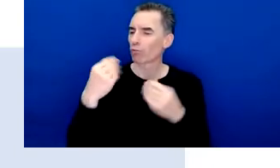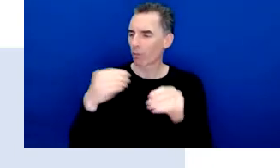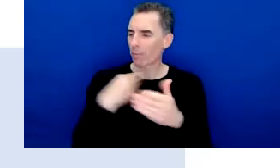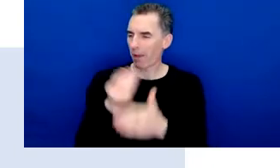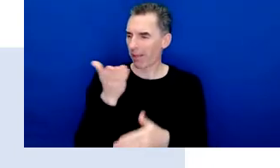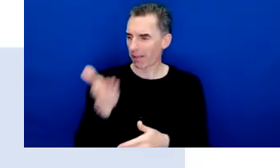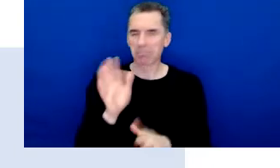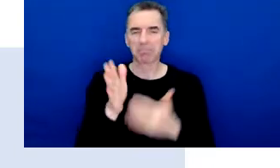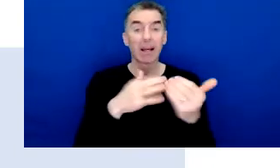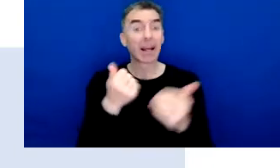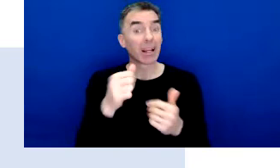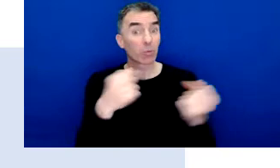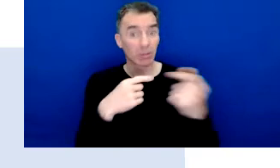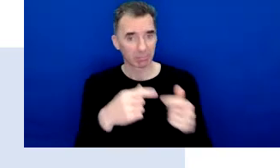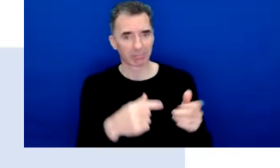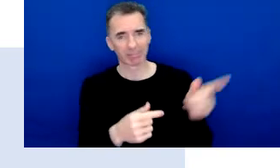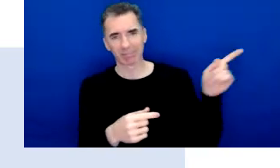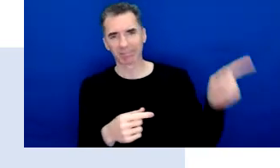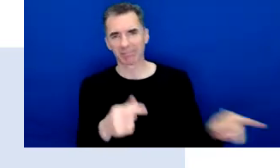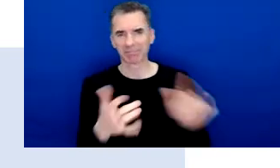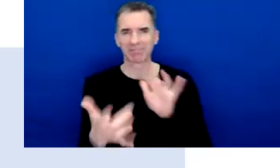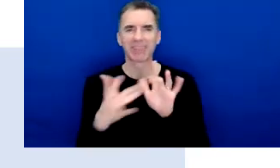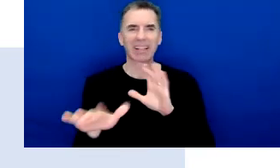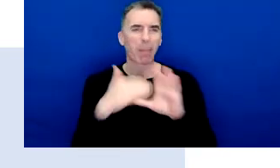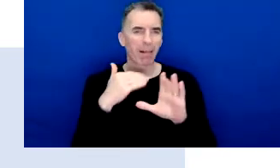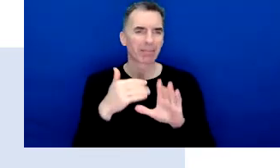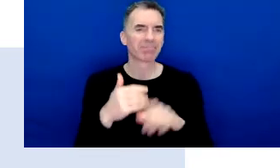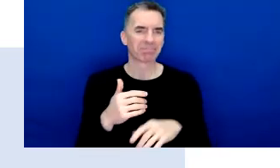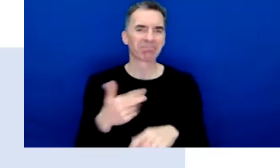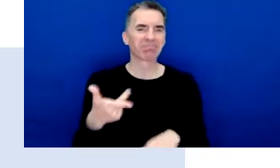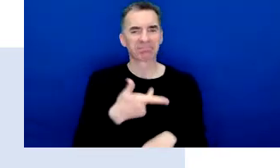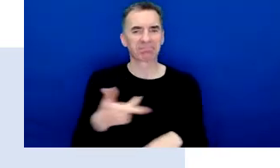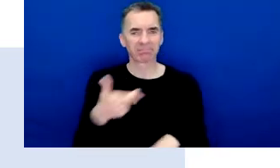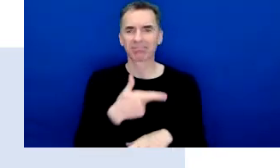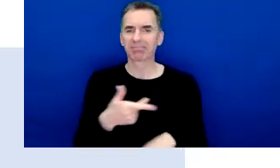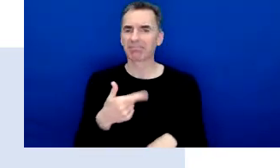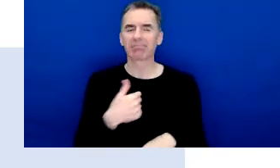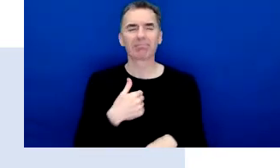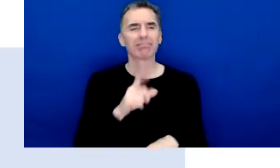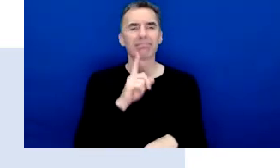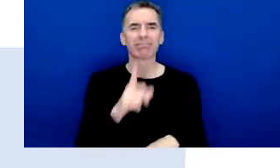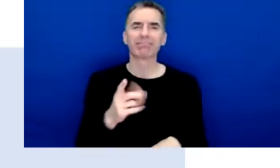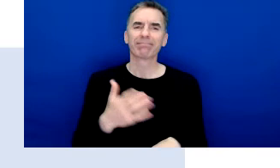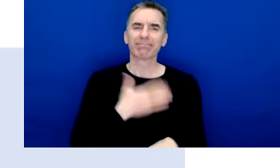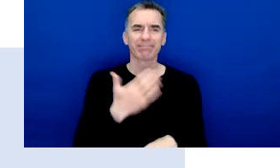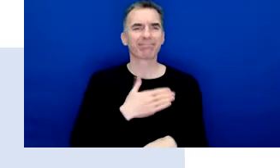at all. I'm we are just really thankful that you have joined us and we hope